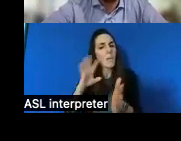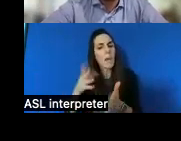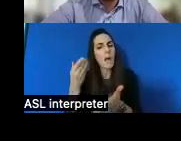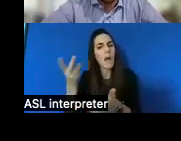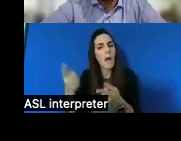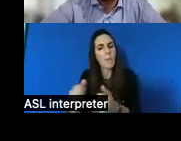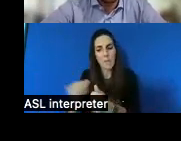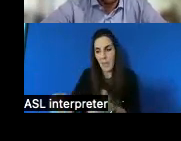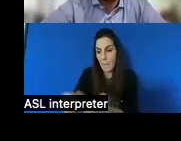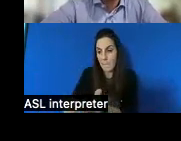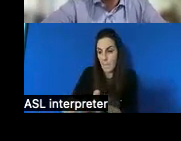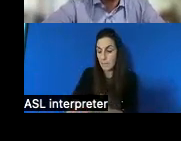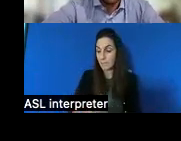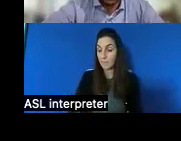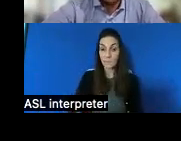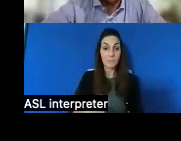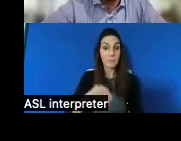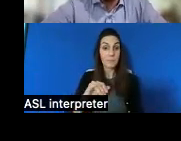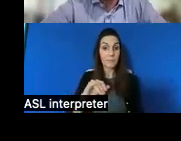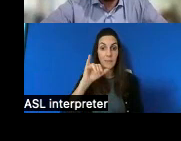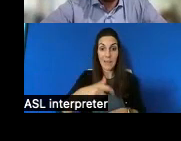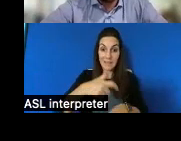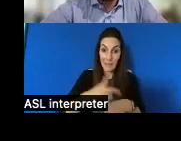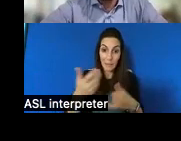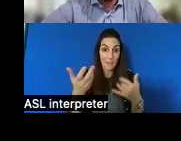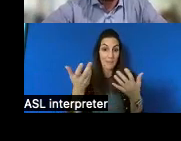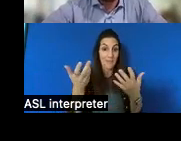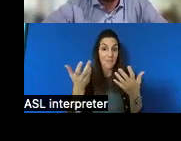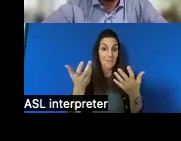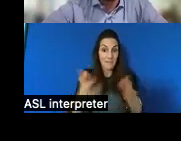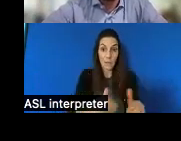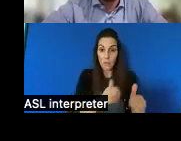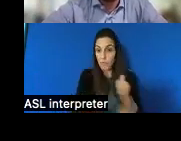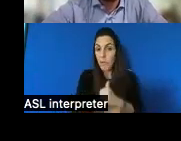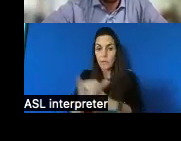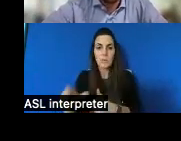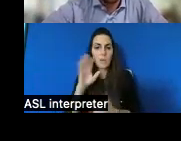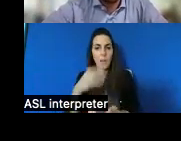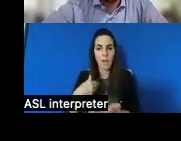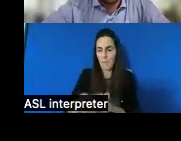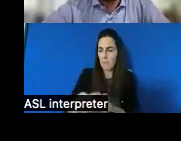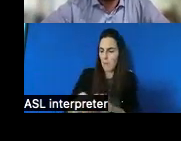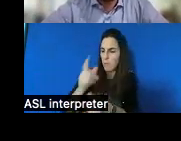that you pass and that trust is now operating with your assets to distribute income we are operating